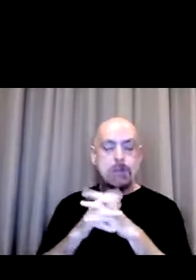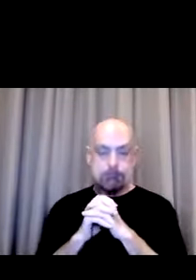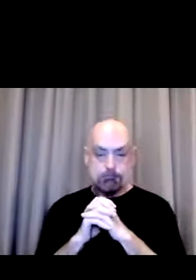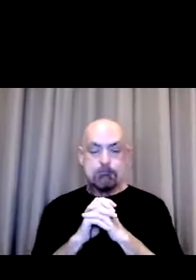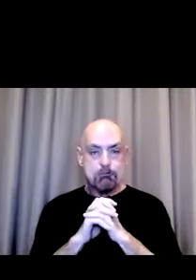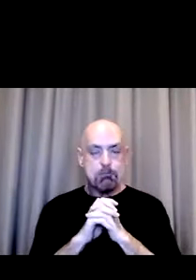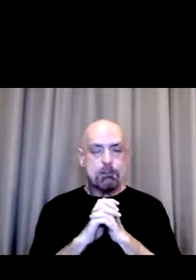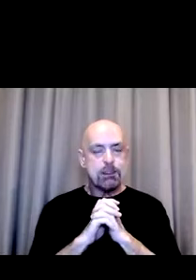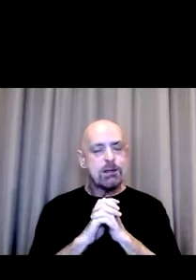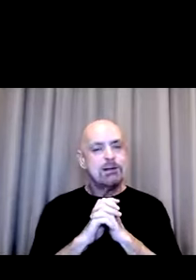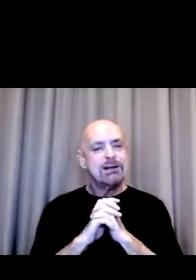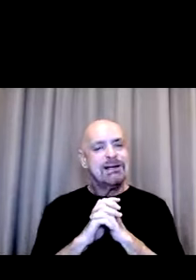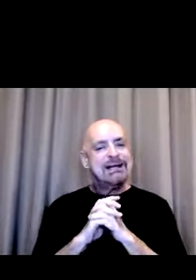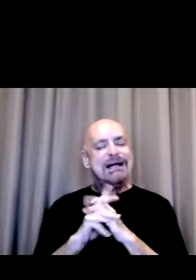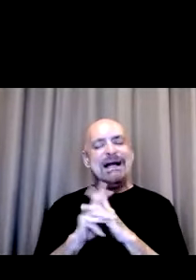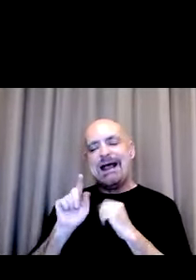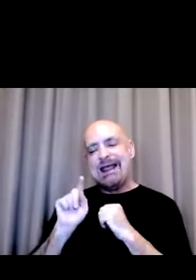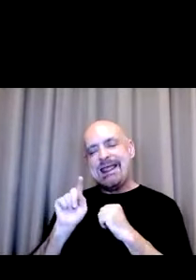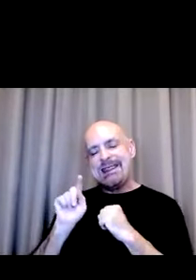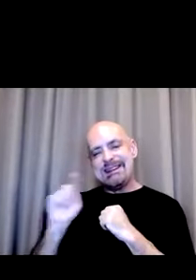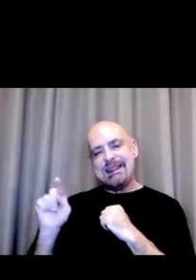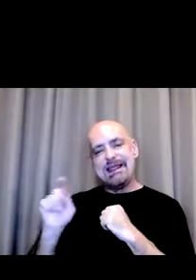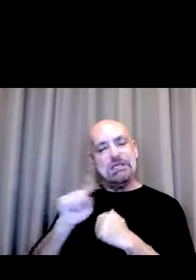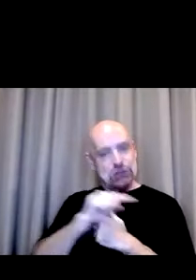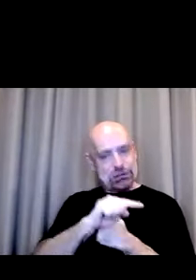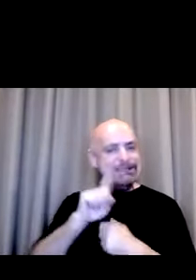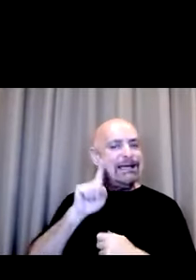became as the writer and play write